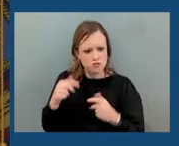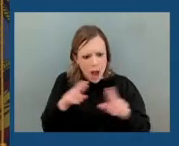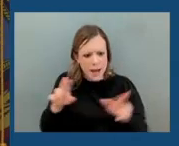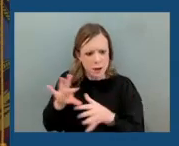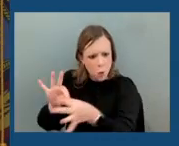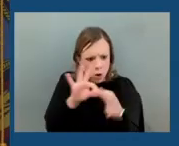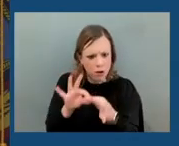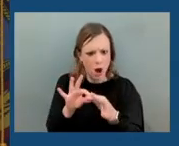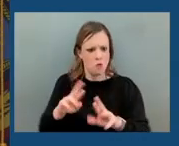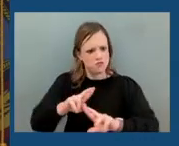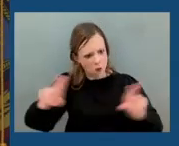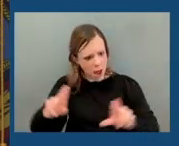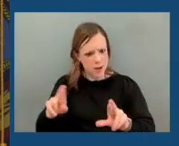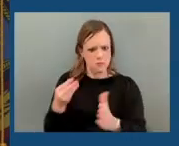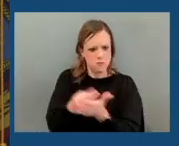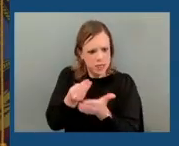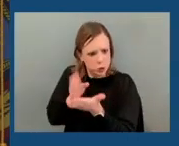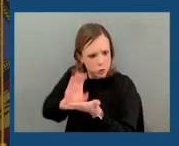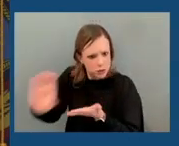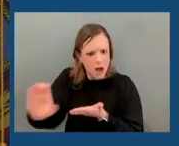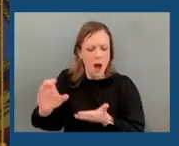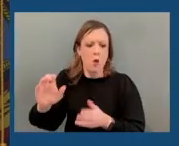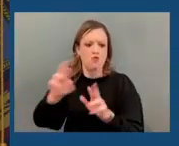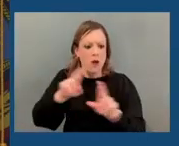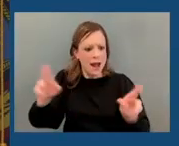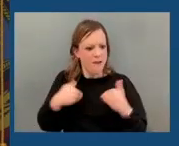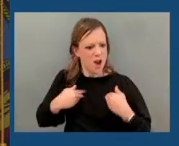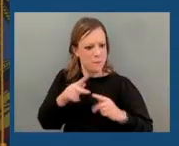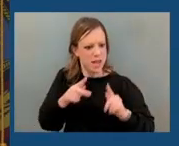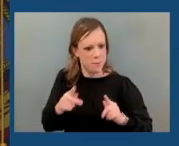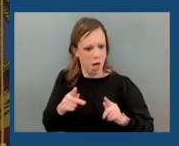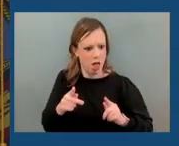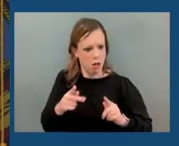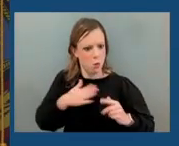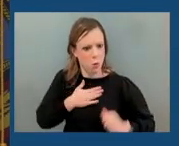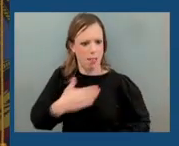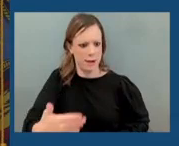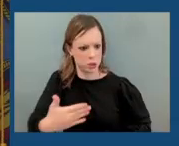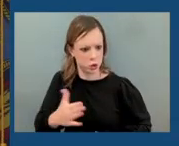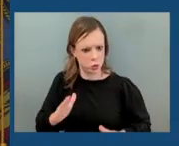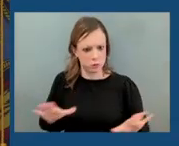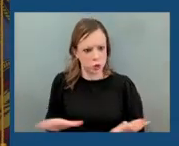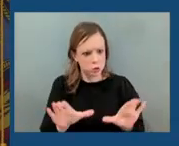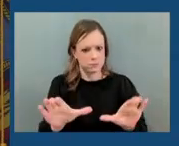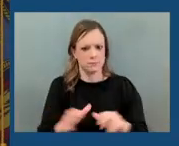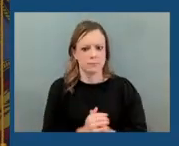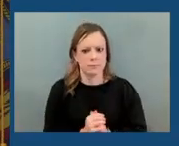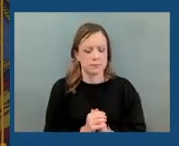And I know that Stephen James understands this. I know he's the person, the person of the hour right now to lead at this time.